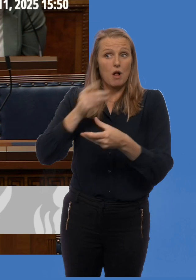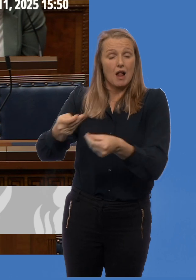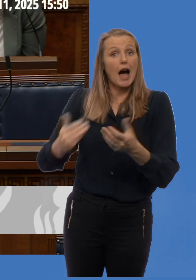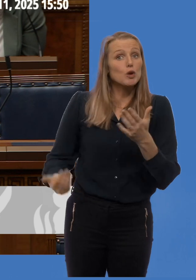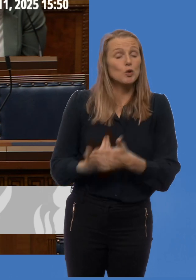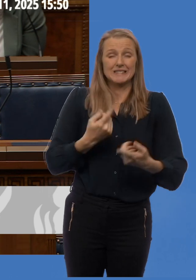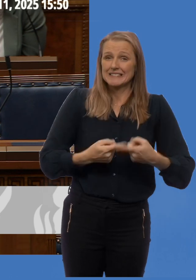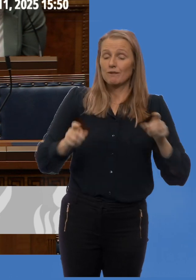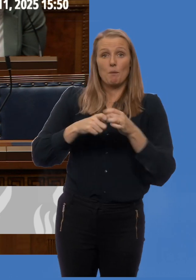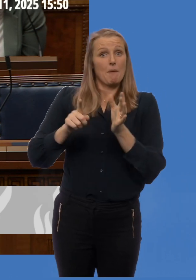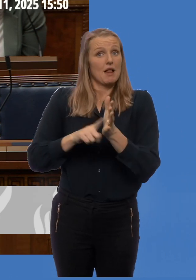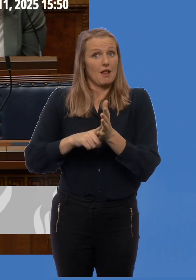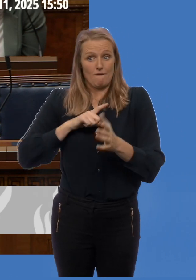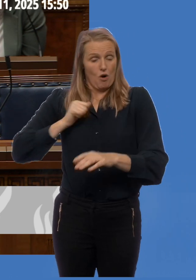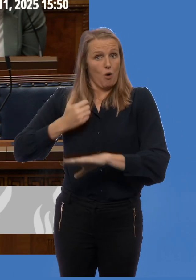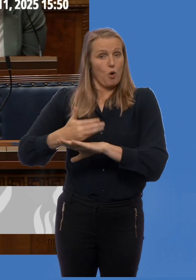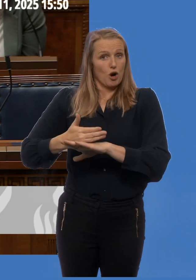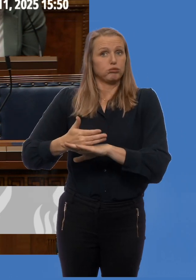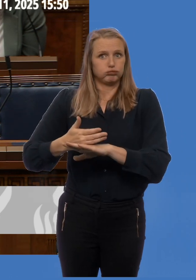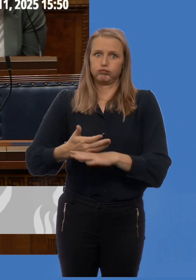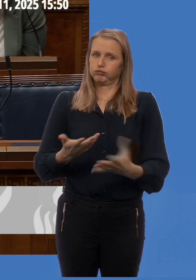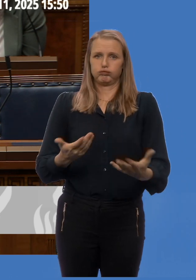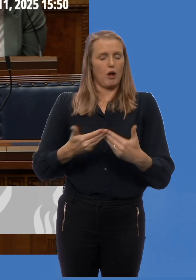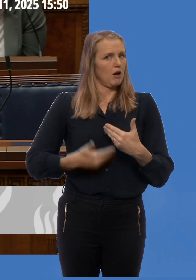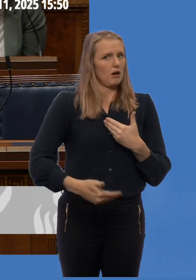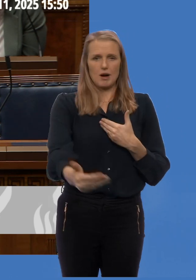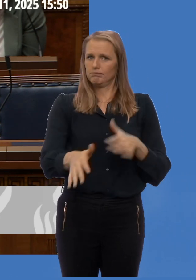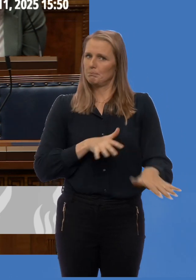In conclusion, this request is essential to ensure